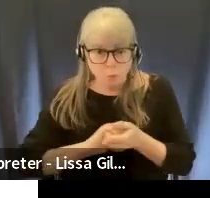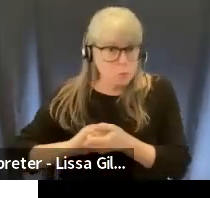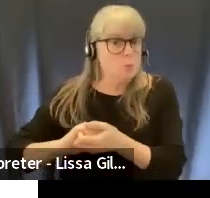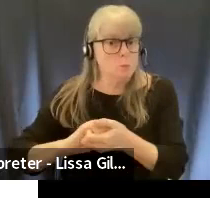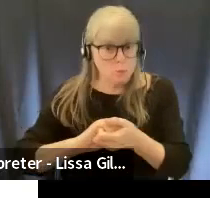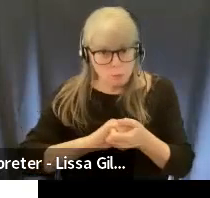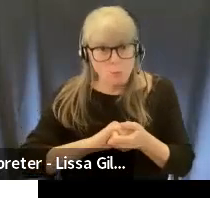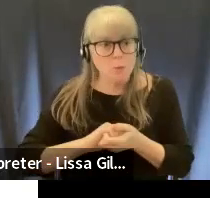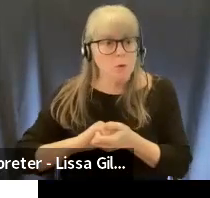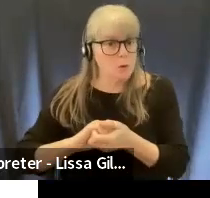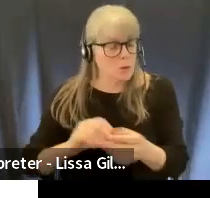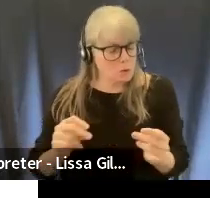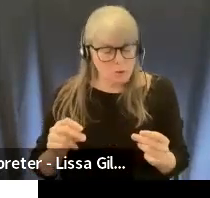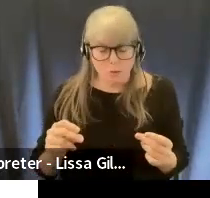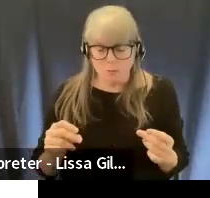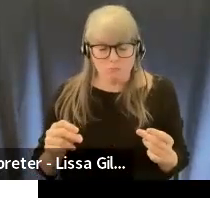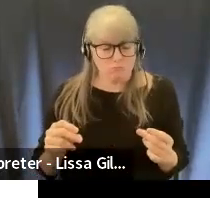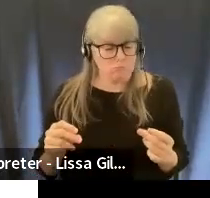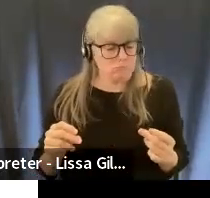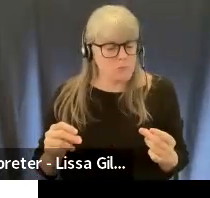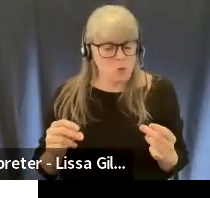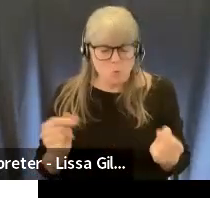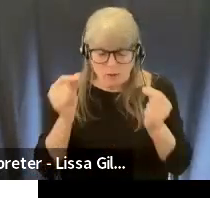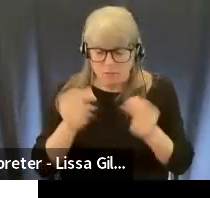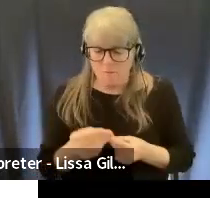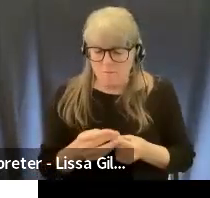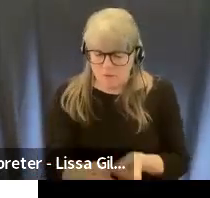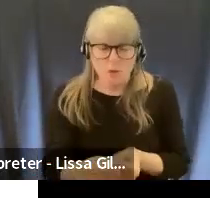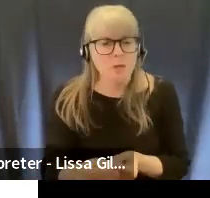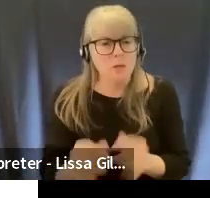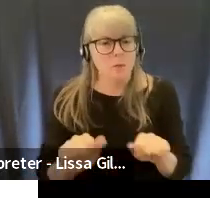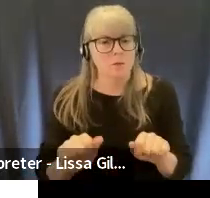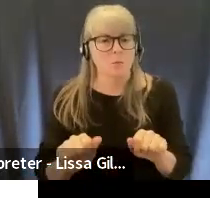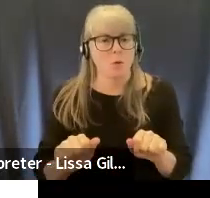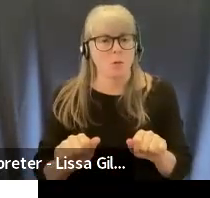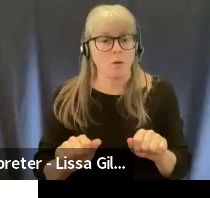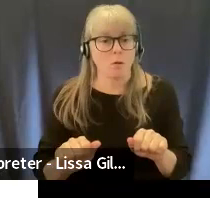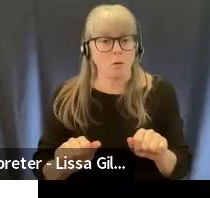federal, State and local collaboration. Among these agencies to as quickly as and it's efficiently as possible meet the needs of people following a disaster.